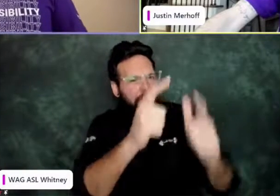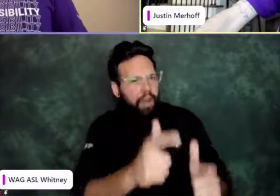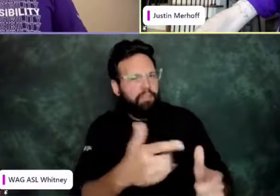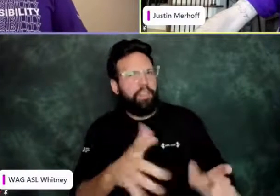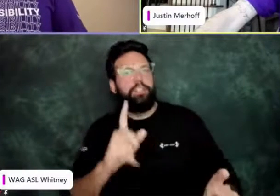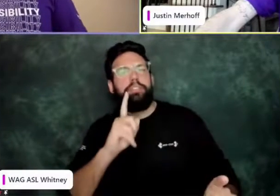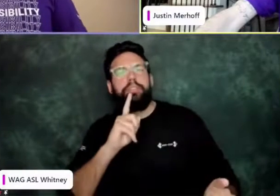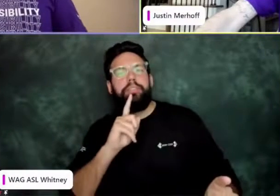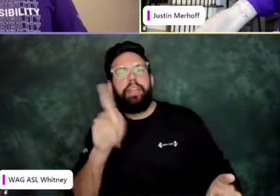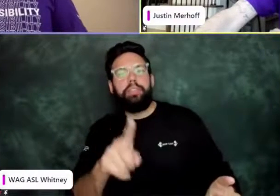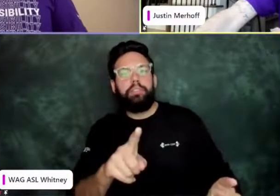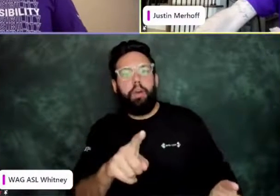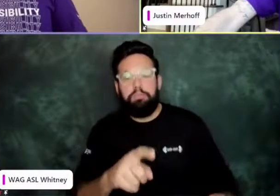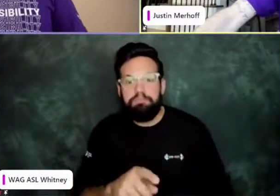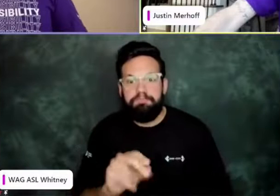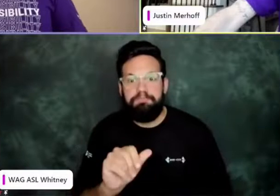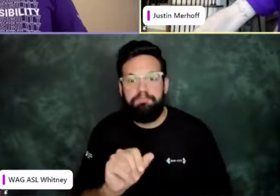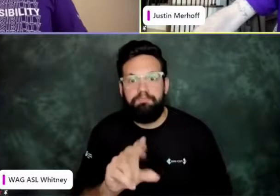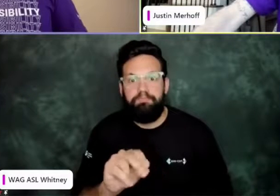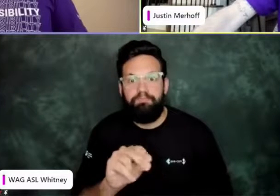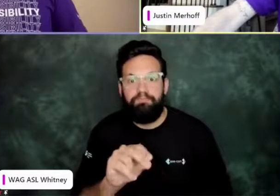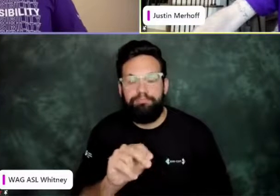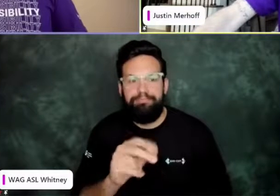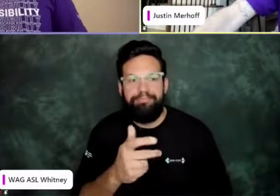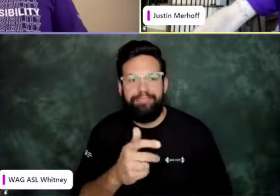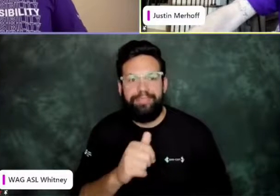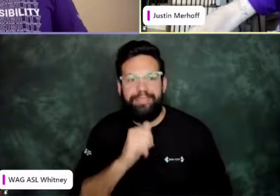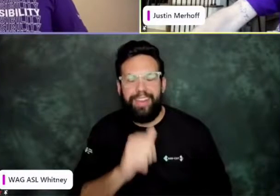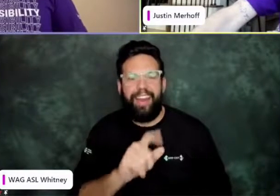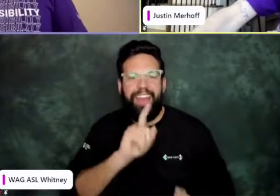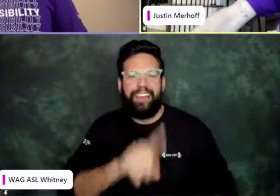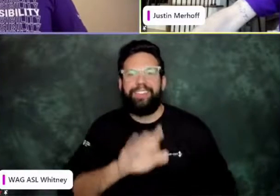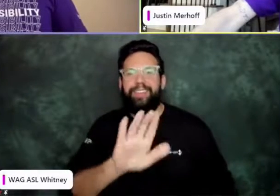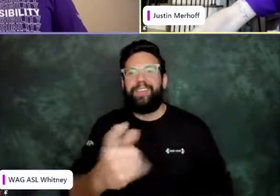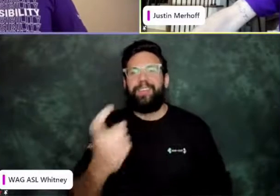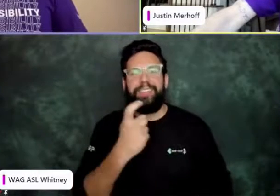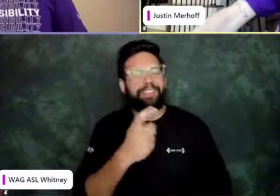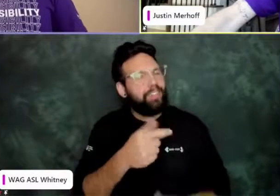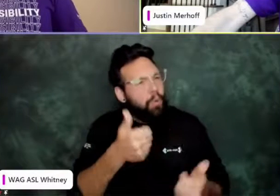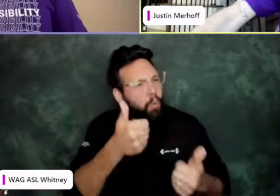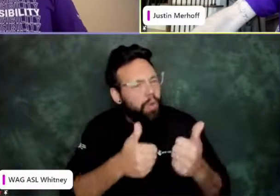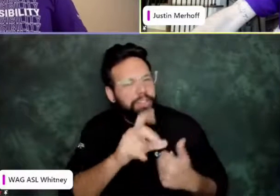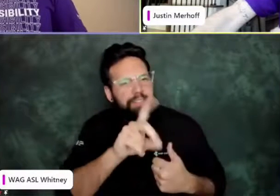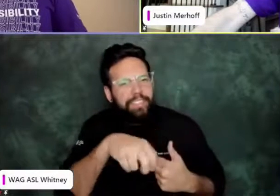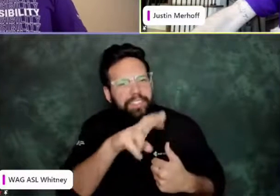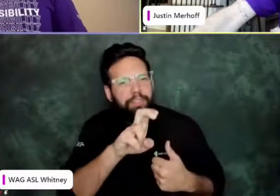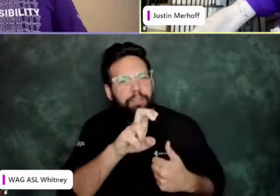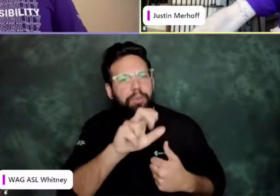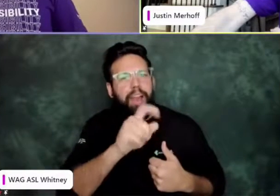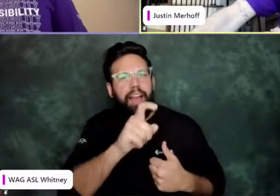Oh no, it actually was not, let's just go through this. "Which Deque axe tools are designed for developers in mind